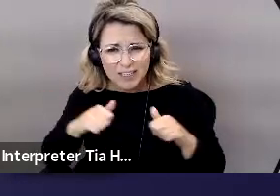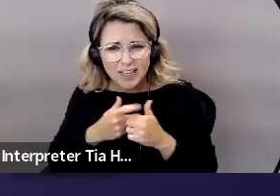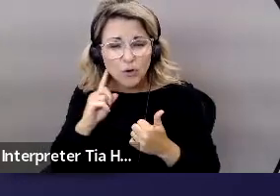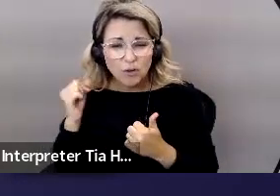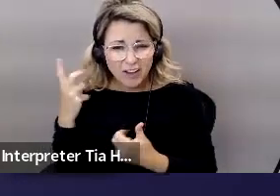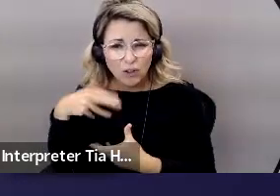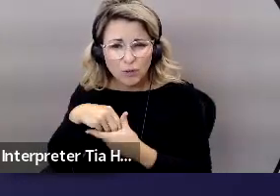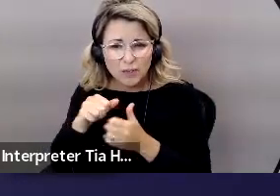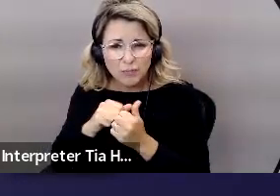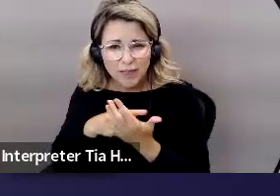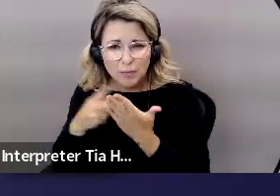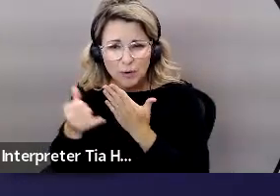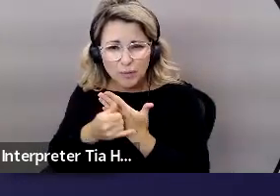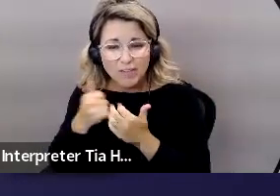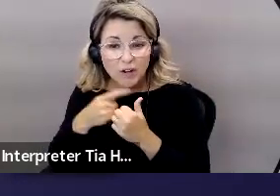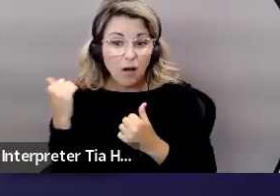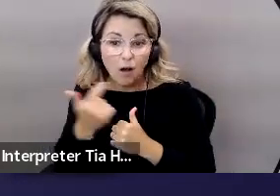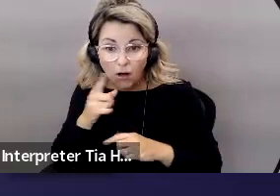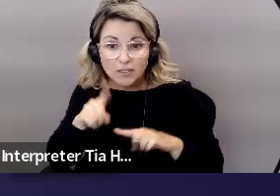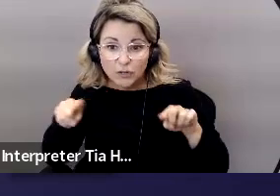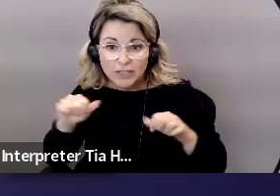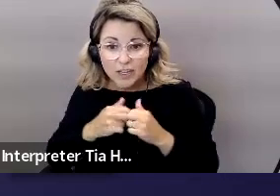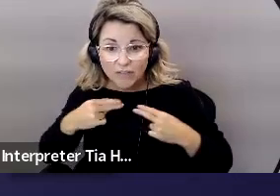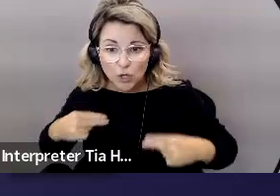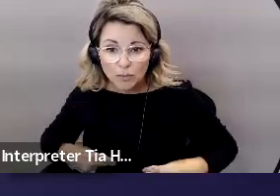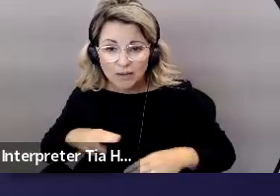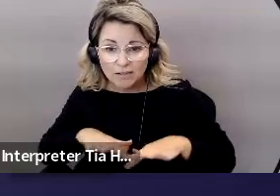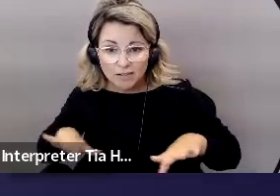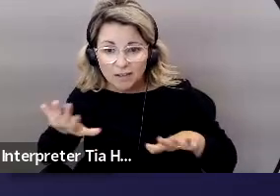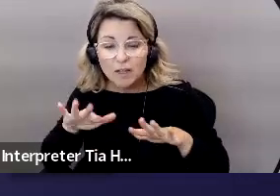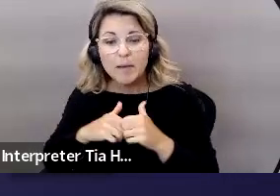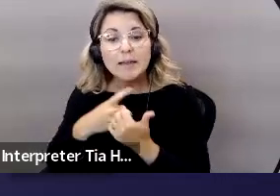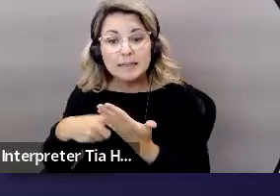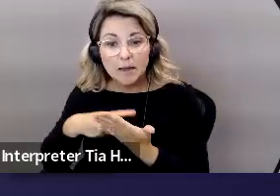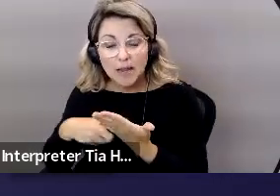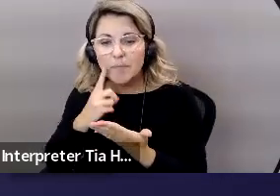of diversity and human variation but in our work there will sometimes be special notice and special